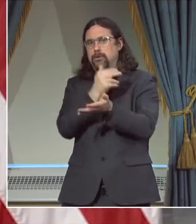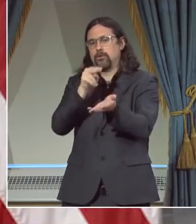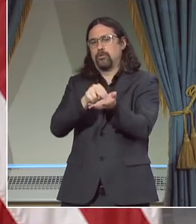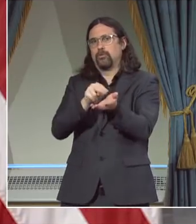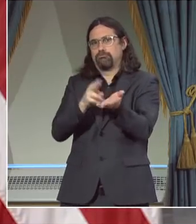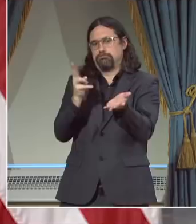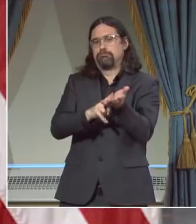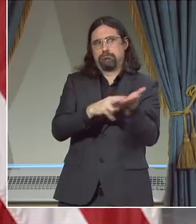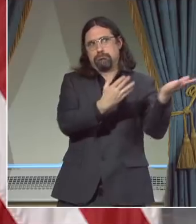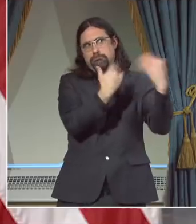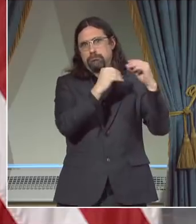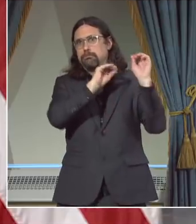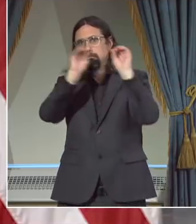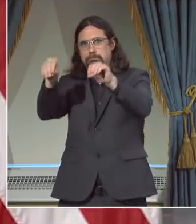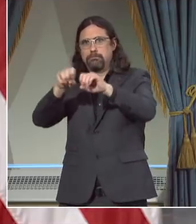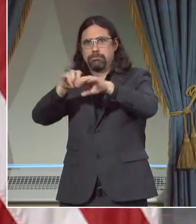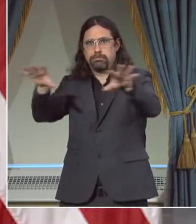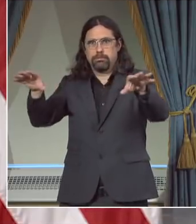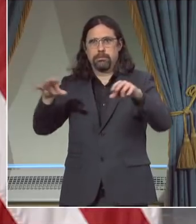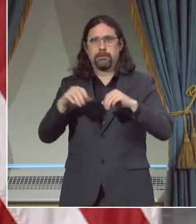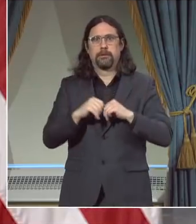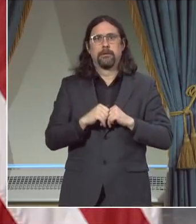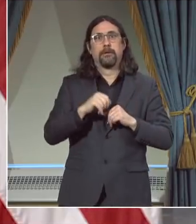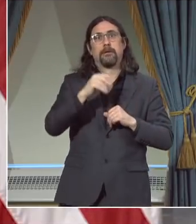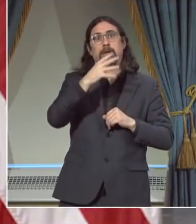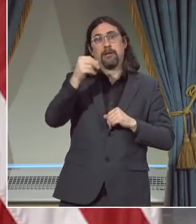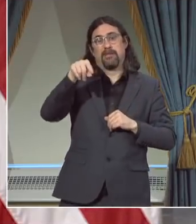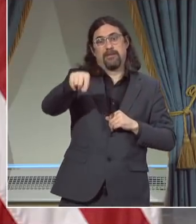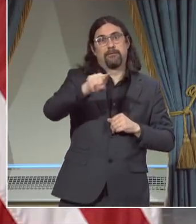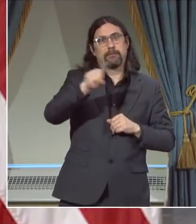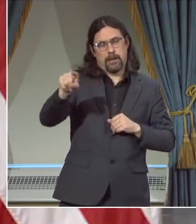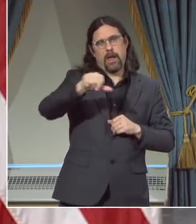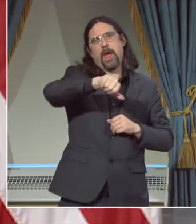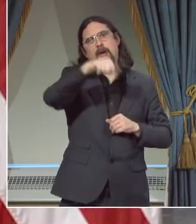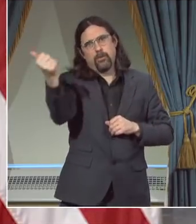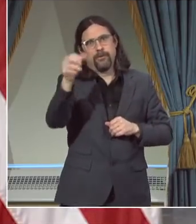ALREADY, 500 MORE COMING THIS WEEK. SO, WE ARE JUST GOIG NT O